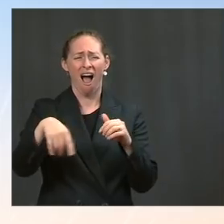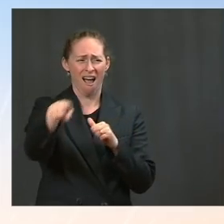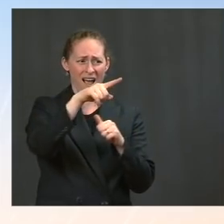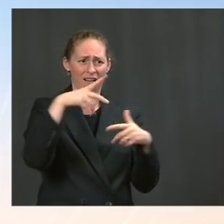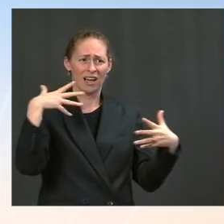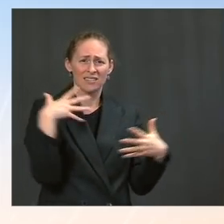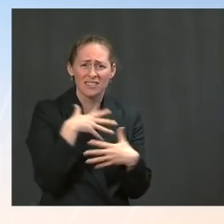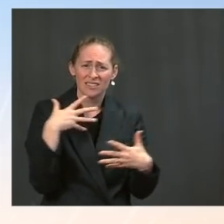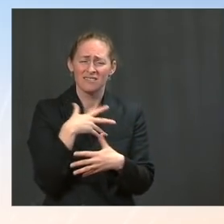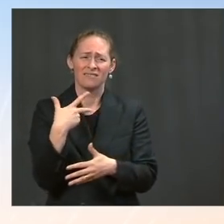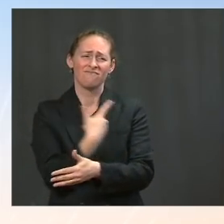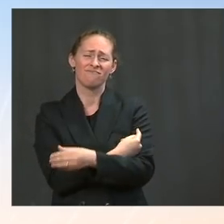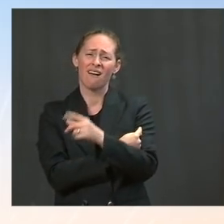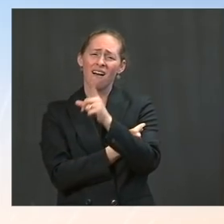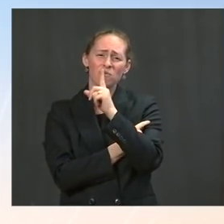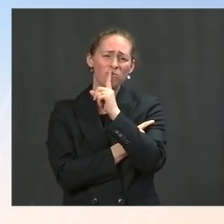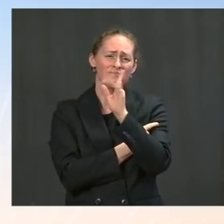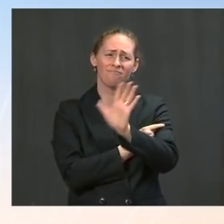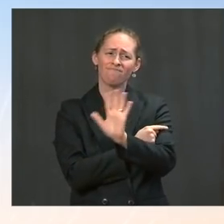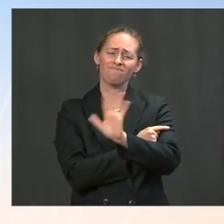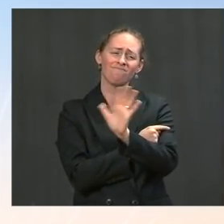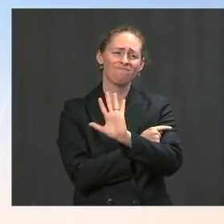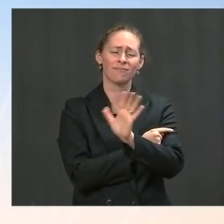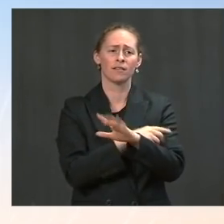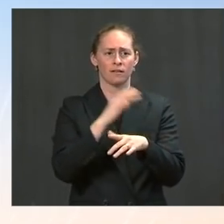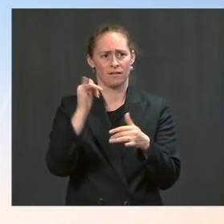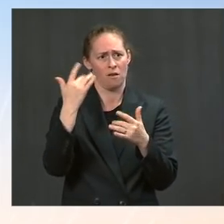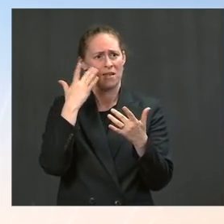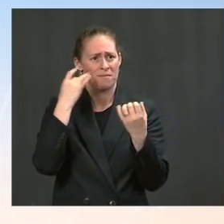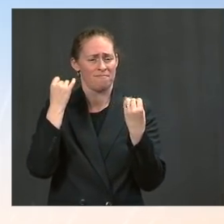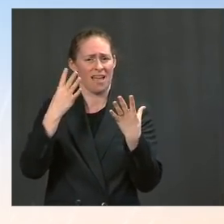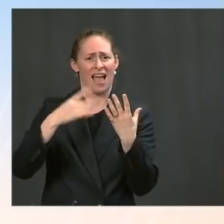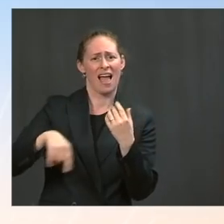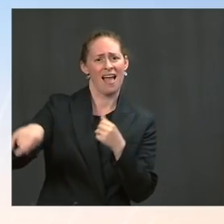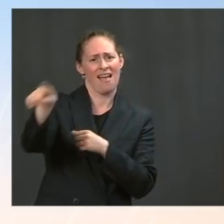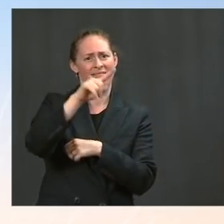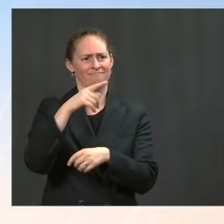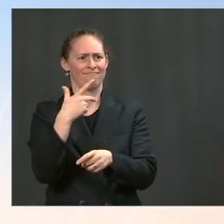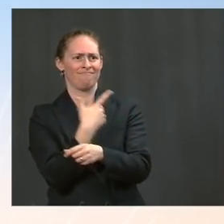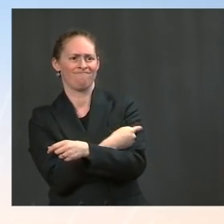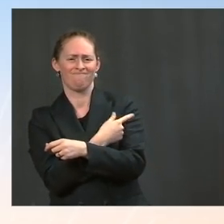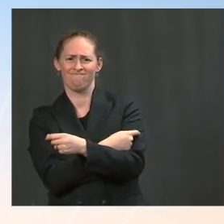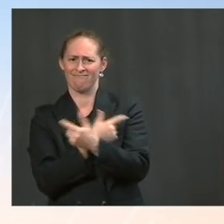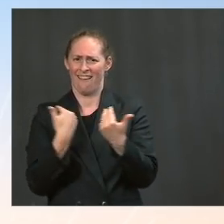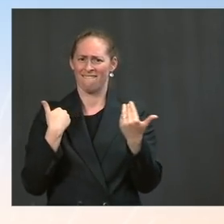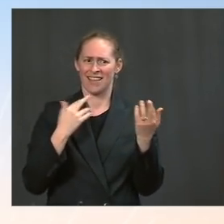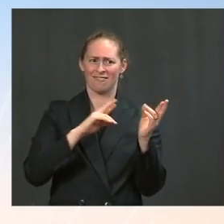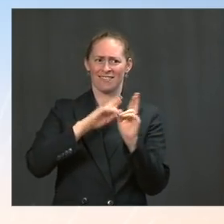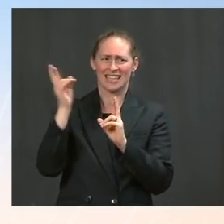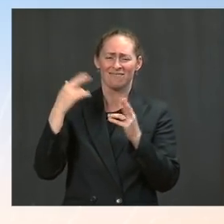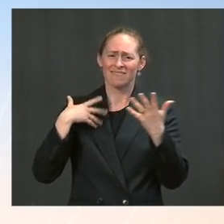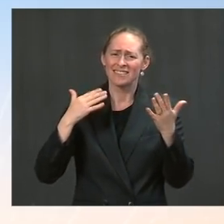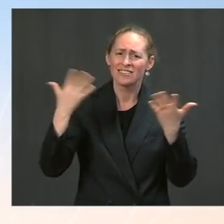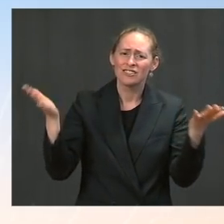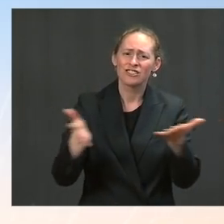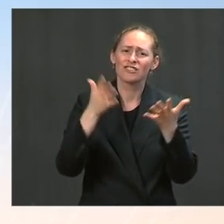so readily available for months now. That's why we have employed these tactics for months now -- making vaccines readily available,